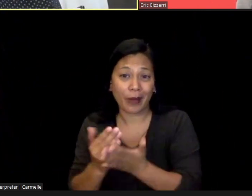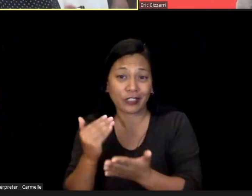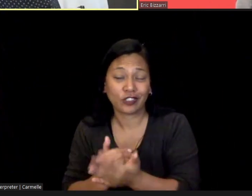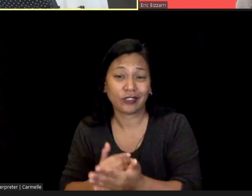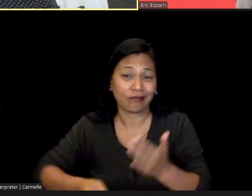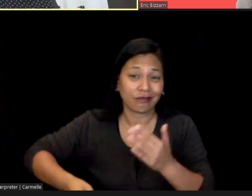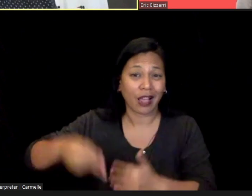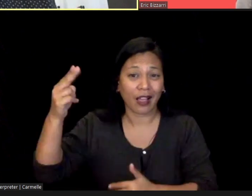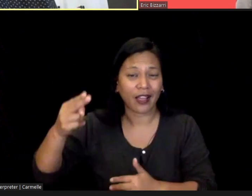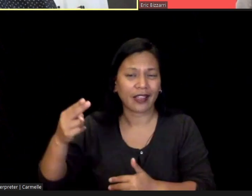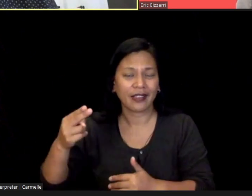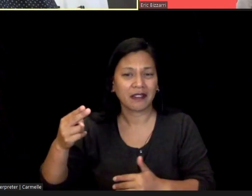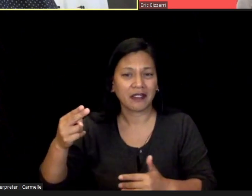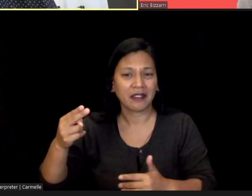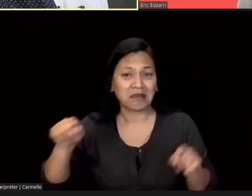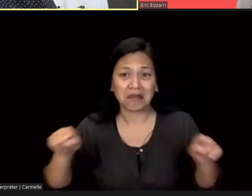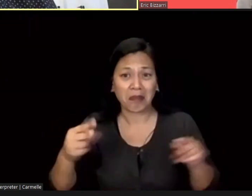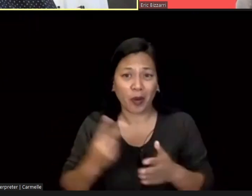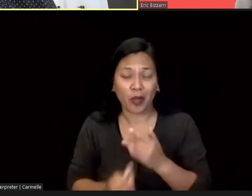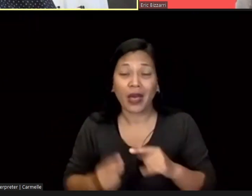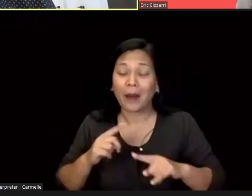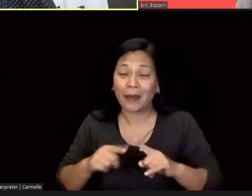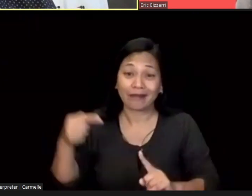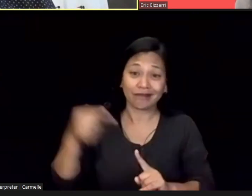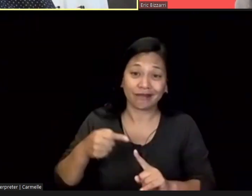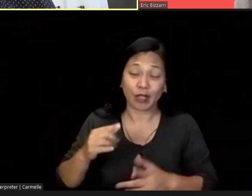But I think the point of all this is we want to make content is the priority.